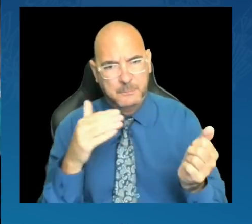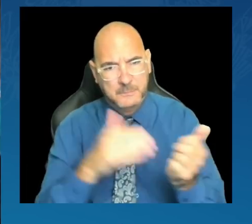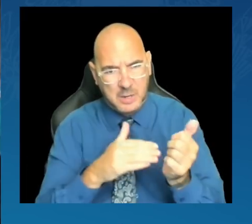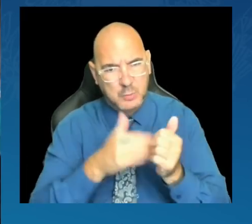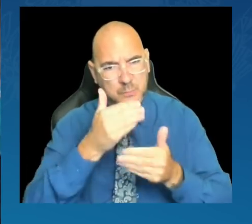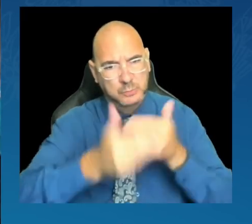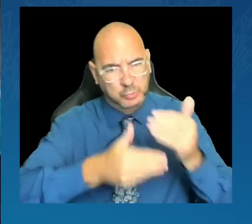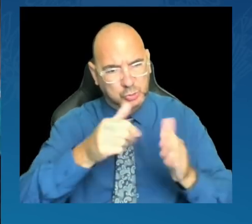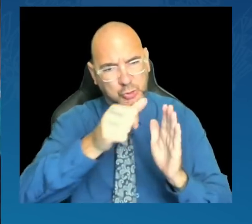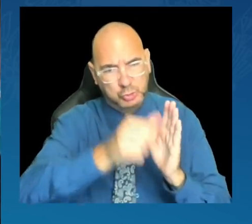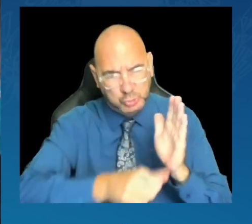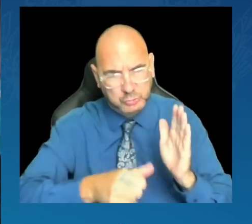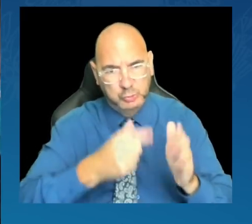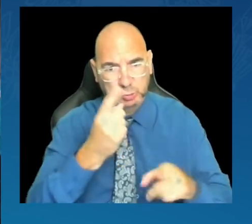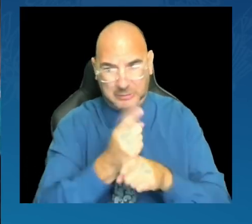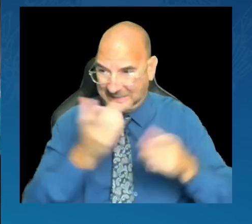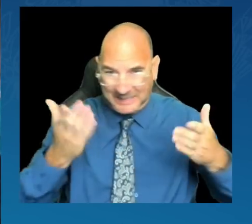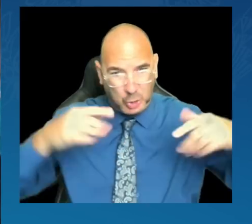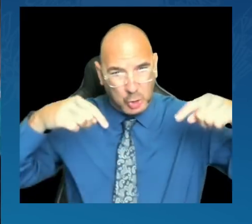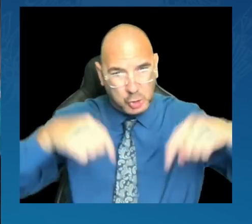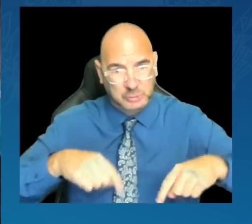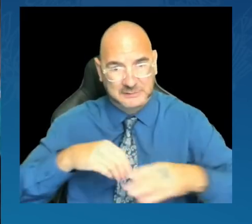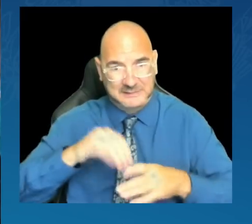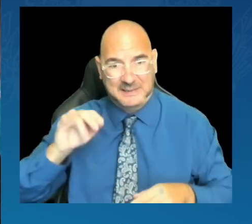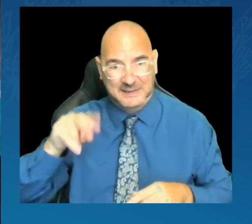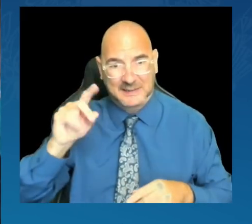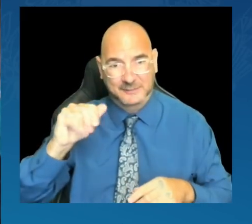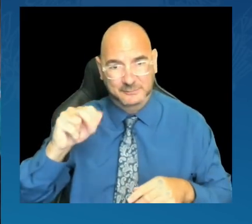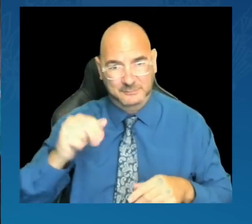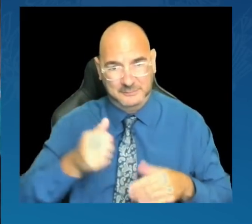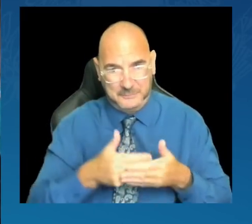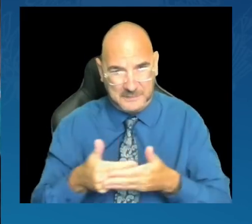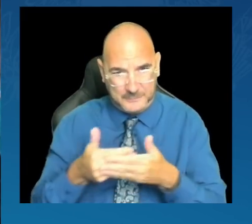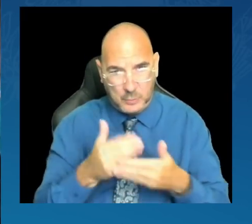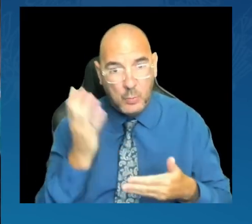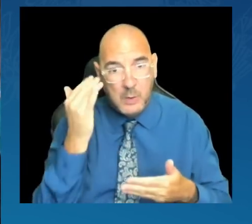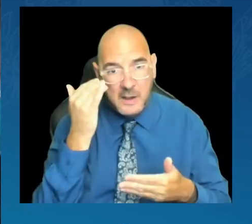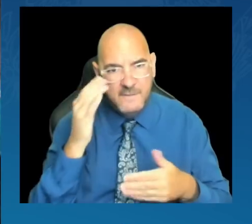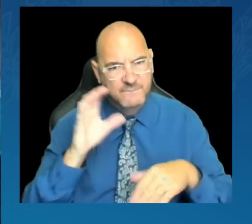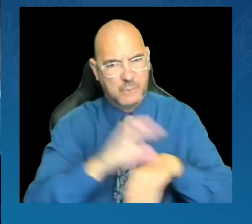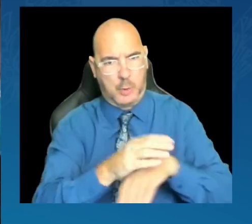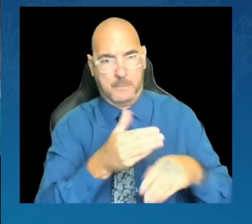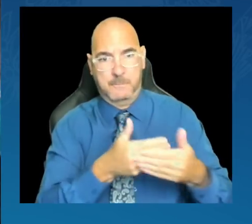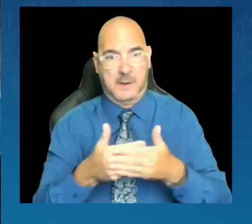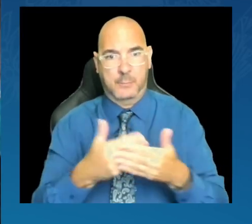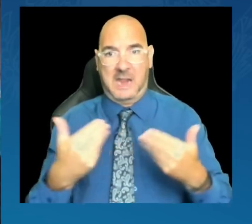Why should we force babies to have babies? But this really isn't about right to life.